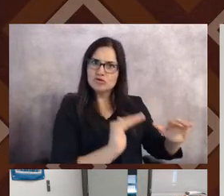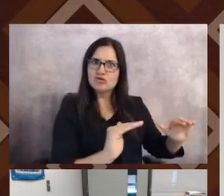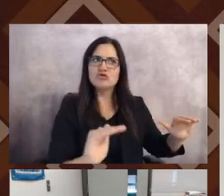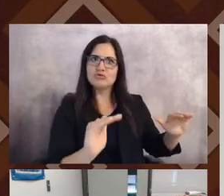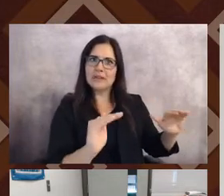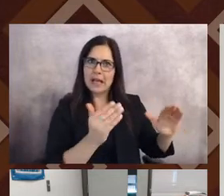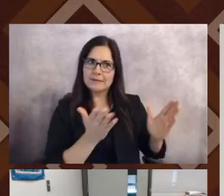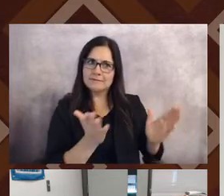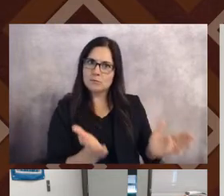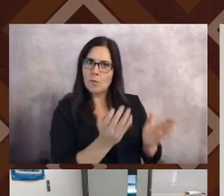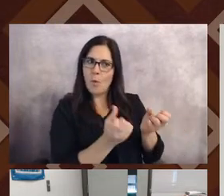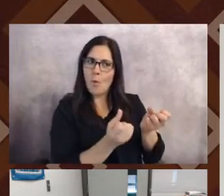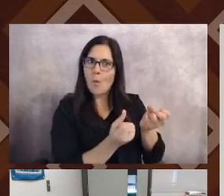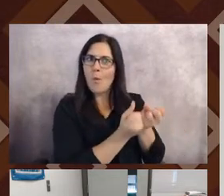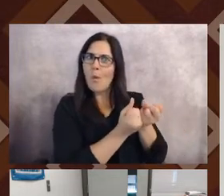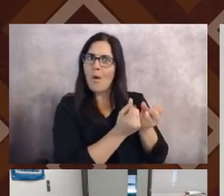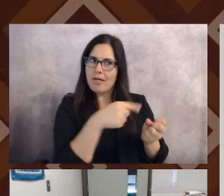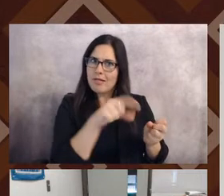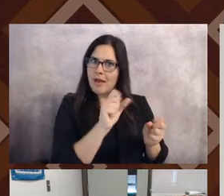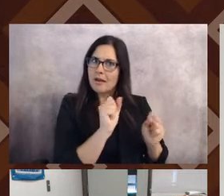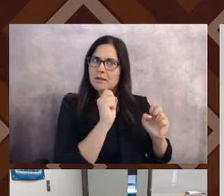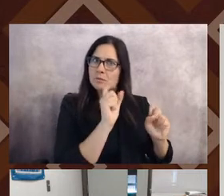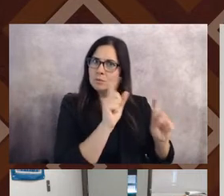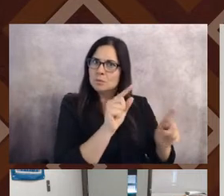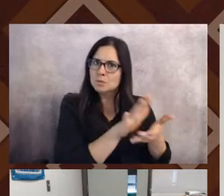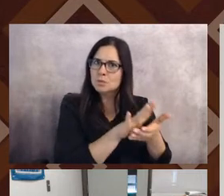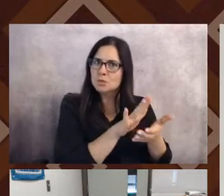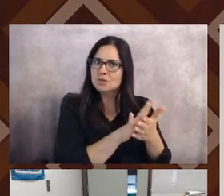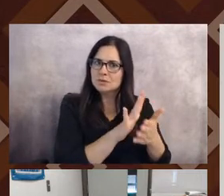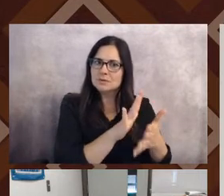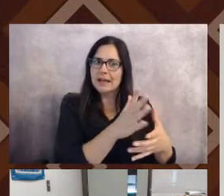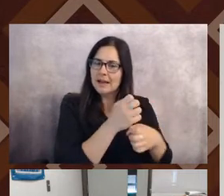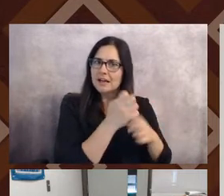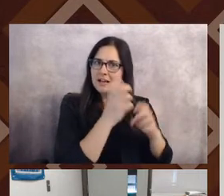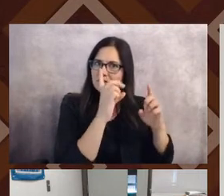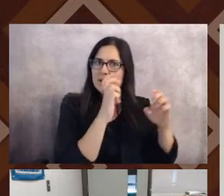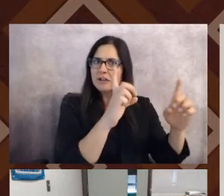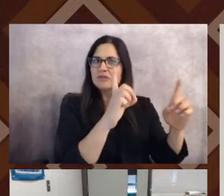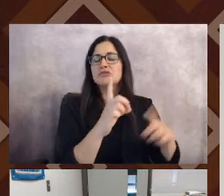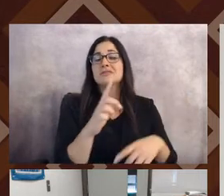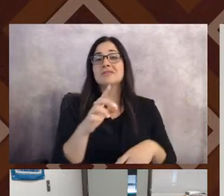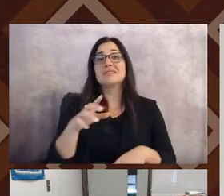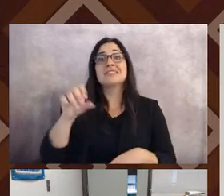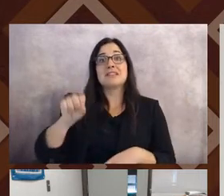And so you know, many, many, many South Korean people are very, very proud.